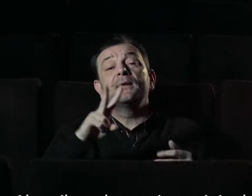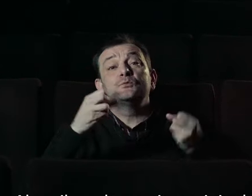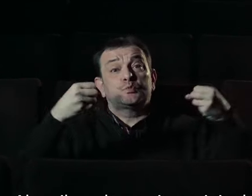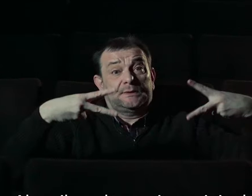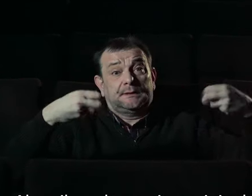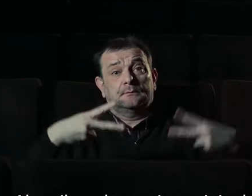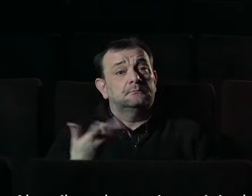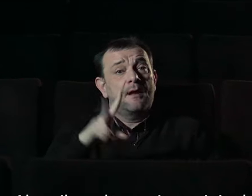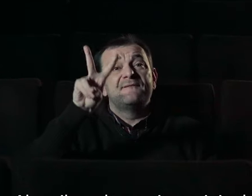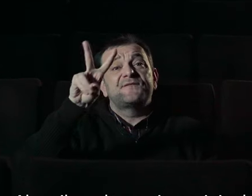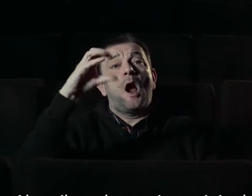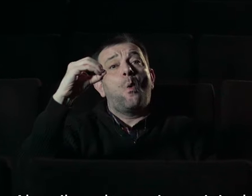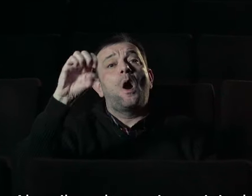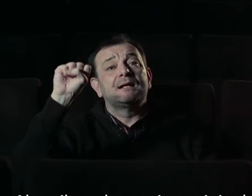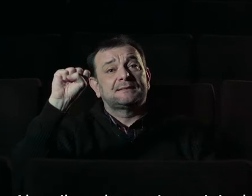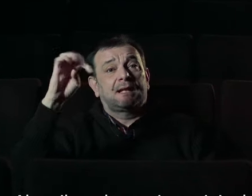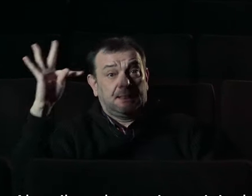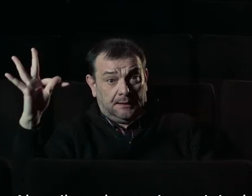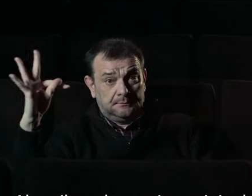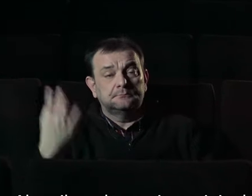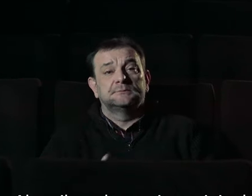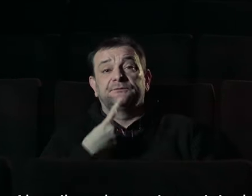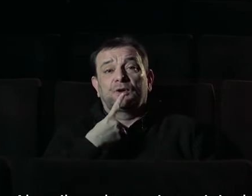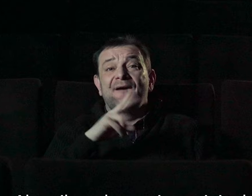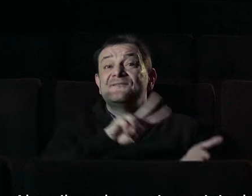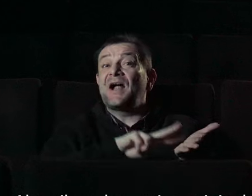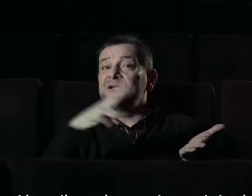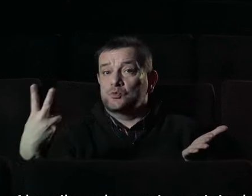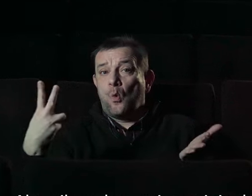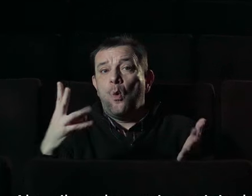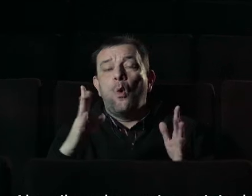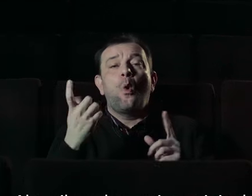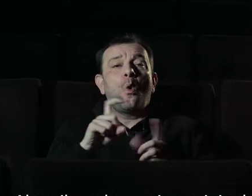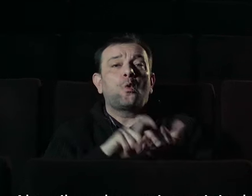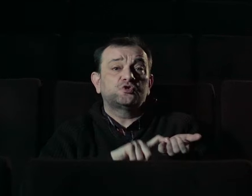Then there is the original subtitled version, the one which is a translation